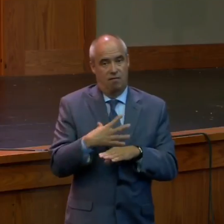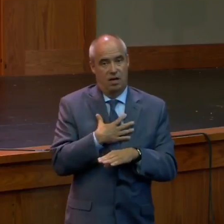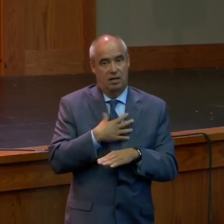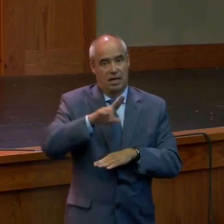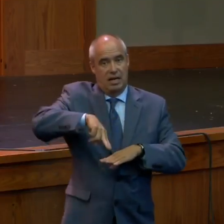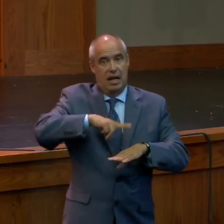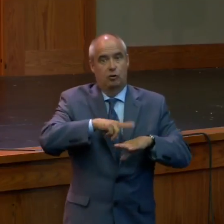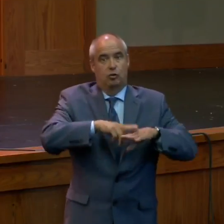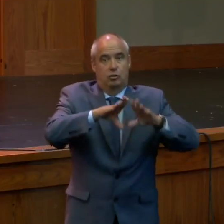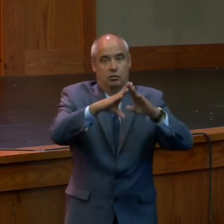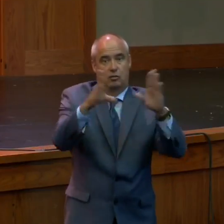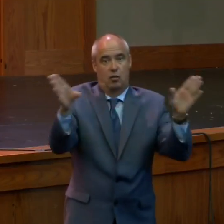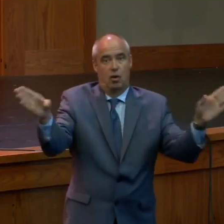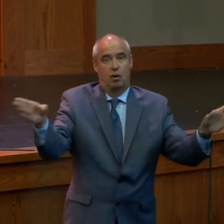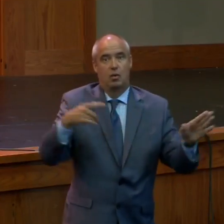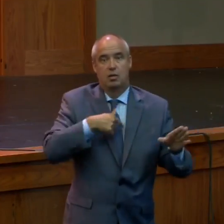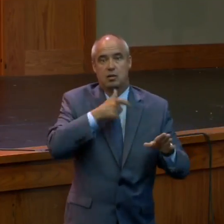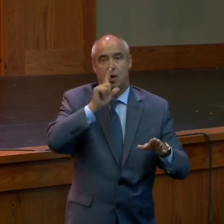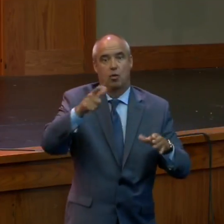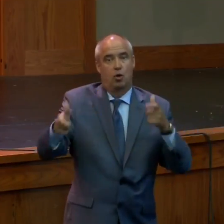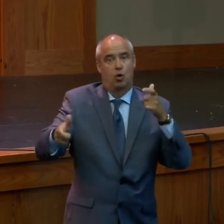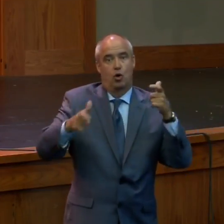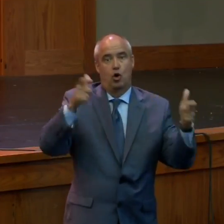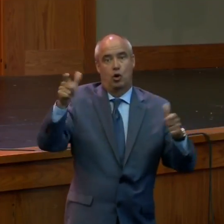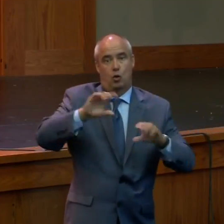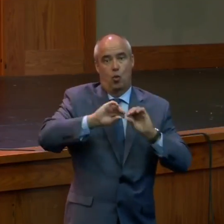NATIONALLY BECAUSE NAMI IS A LARGE ORGANIZATION.